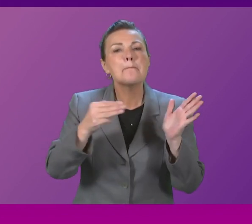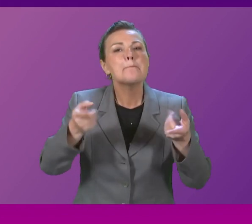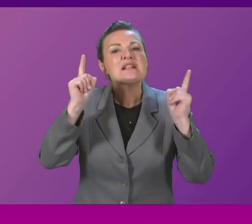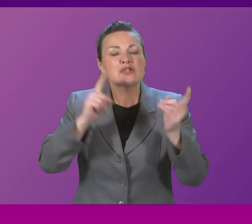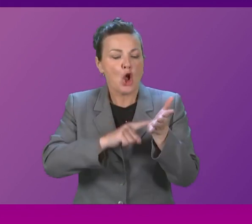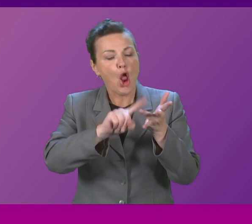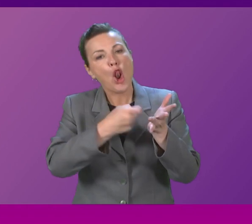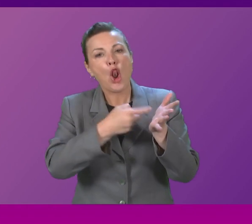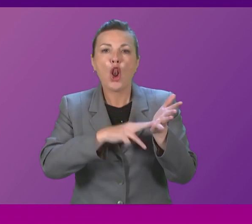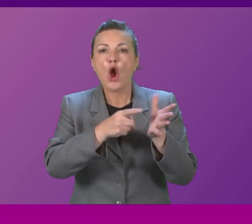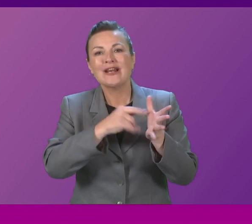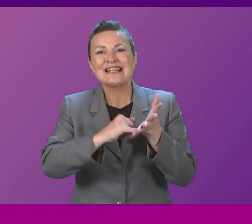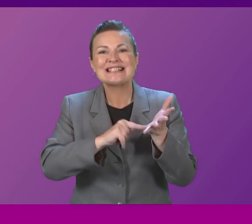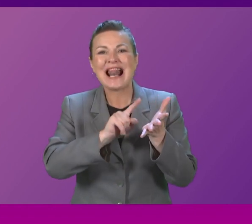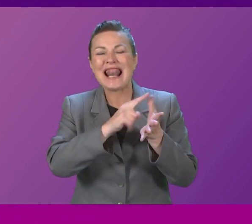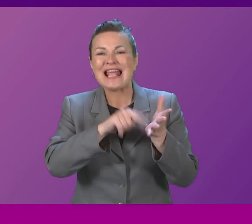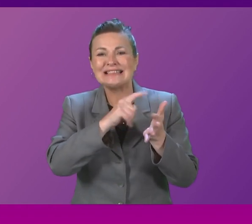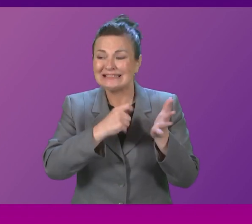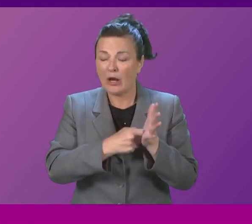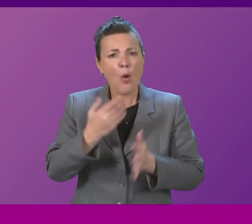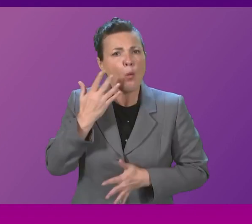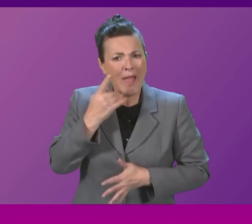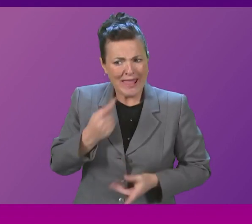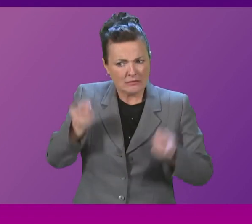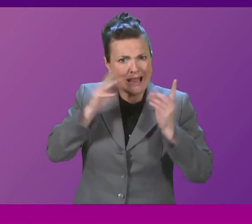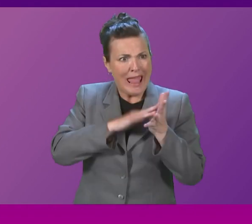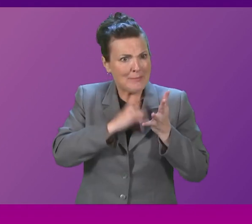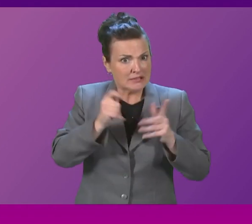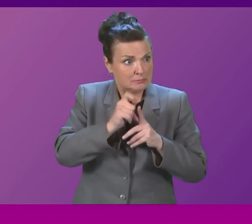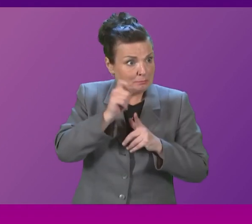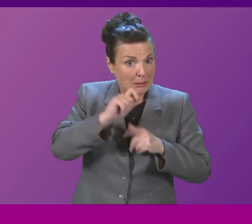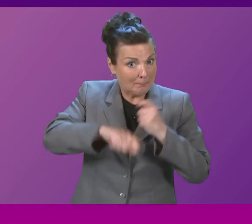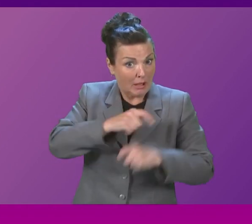“When did ministers first become aware that they were using a figure that, to quote Scottish